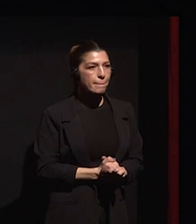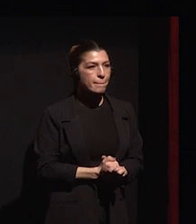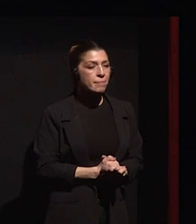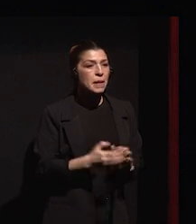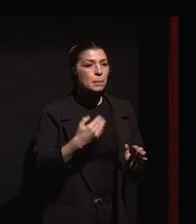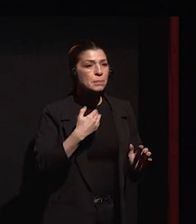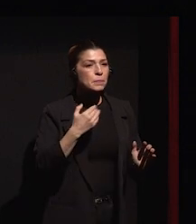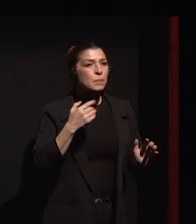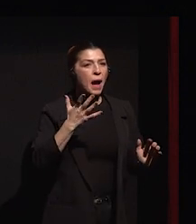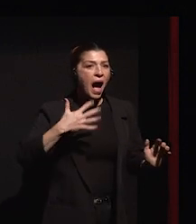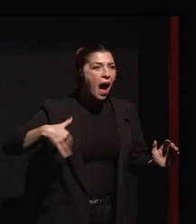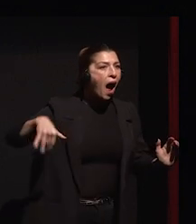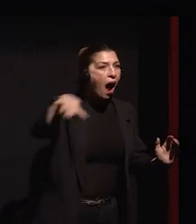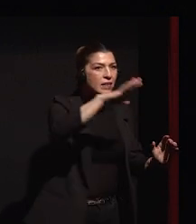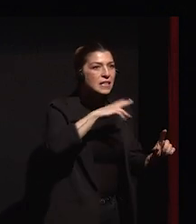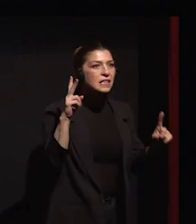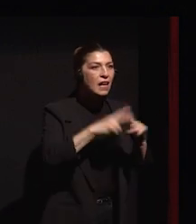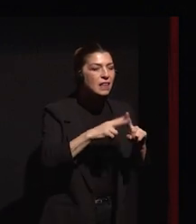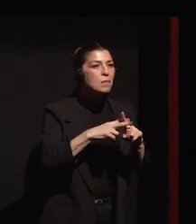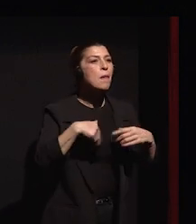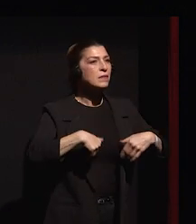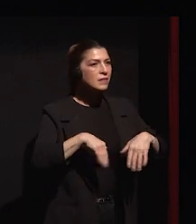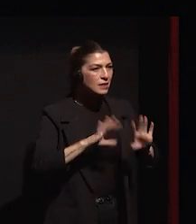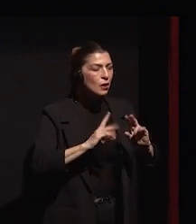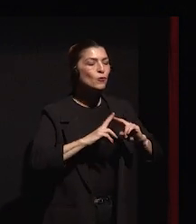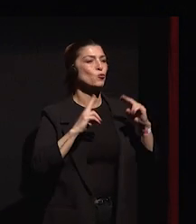we will be making a world that still has the wrong power.